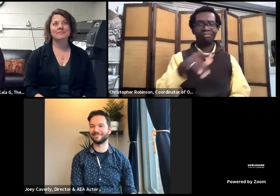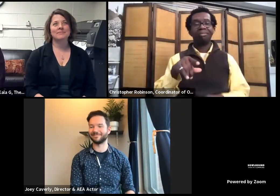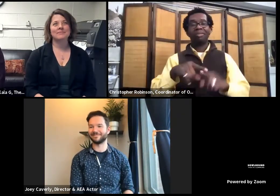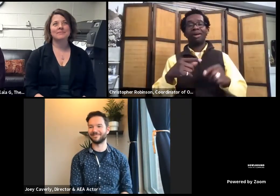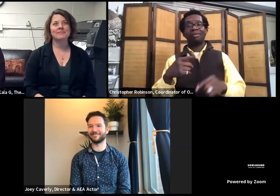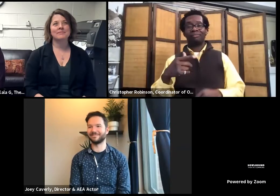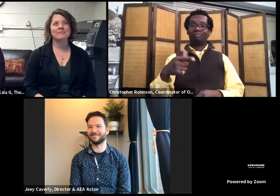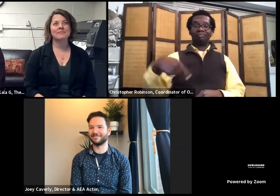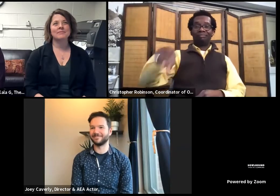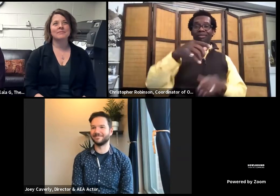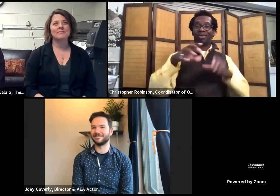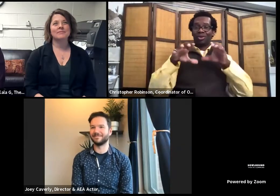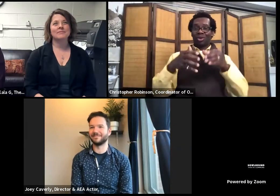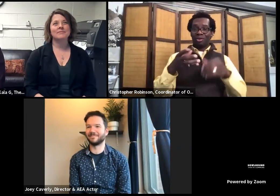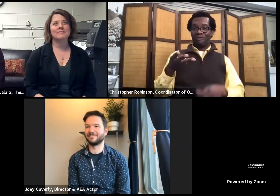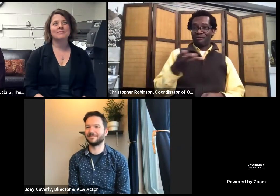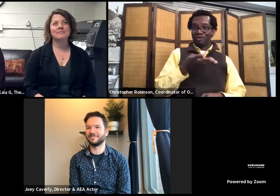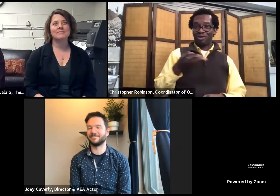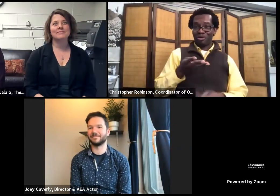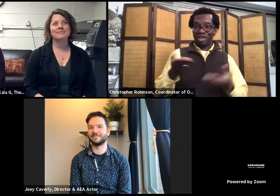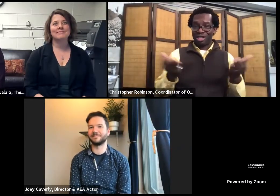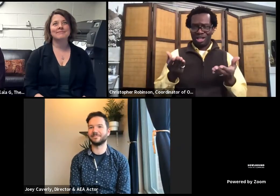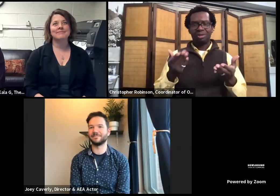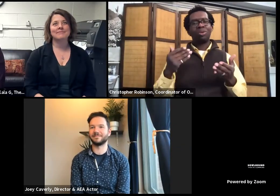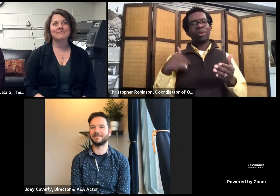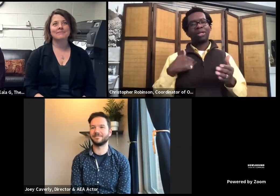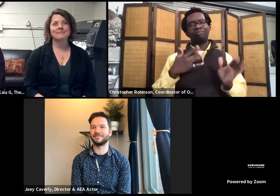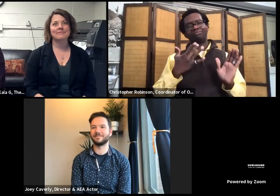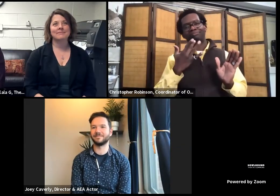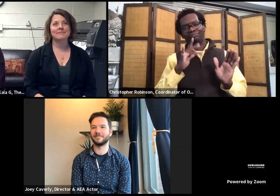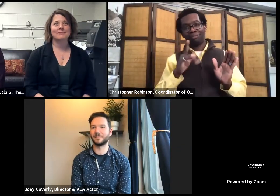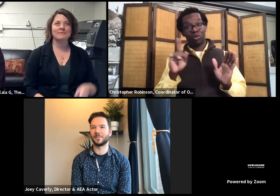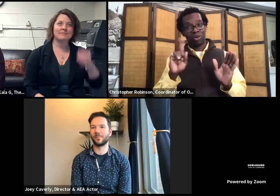and this group of four of us here today,